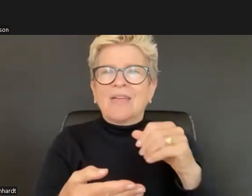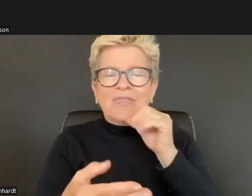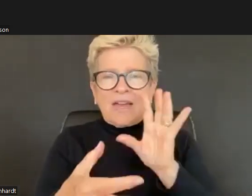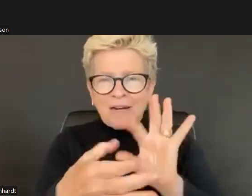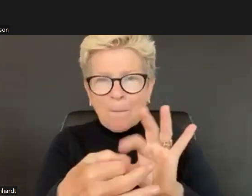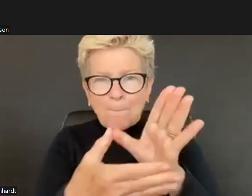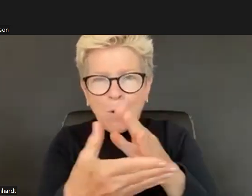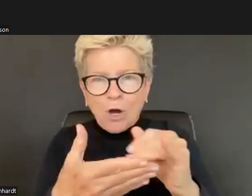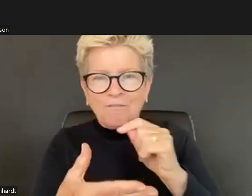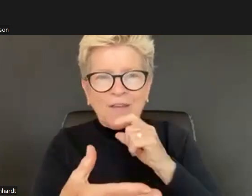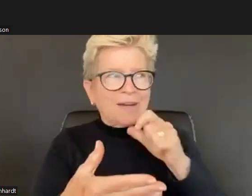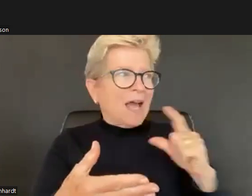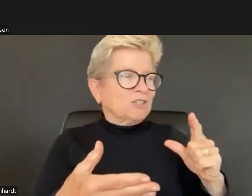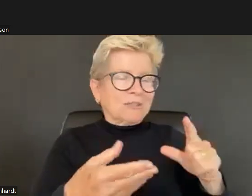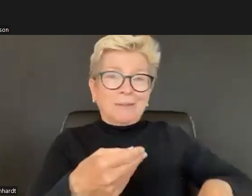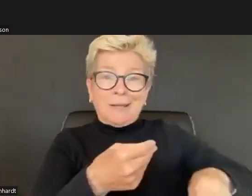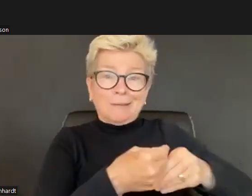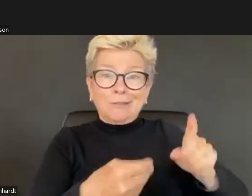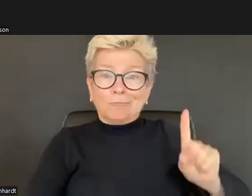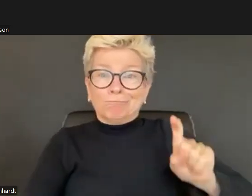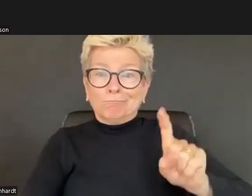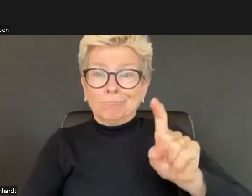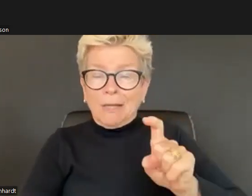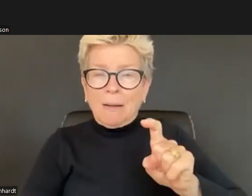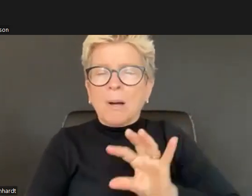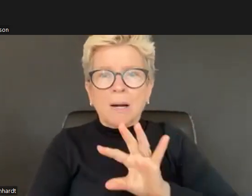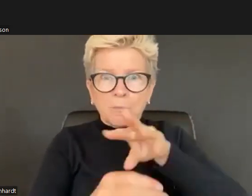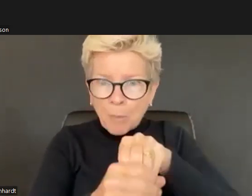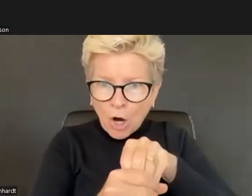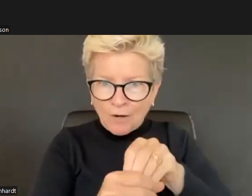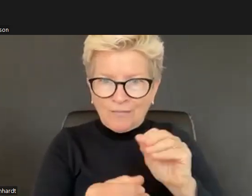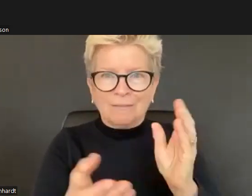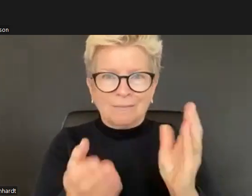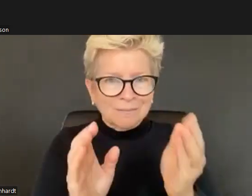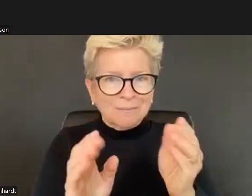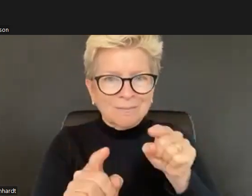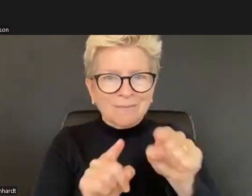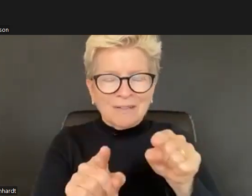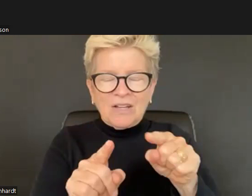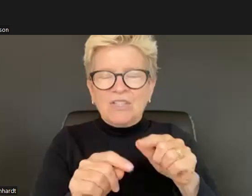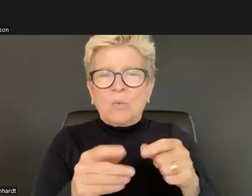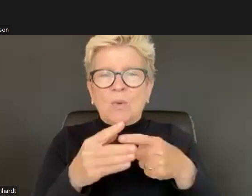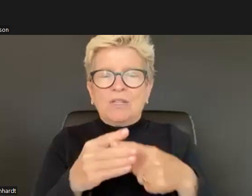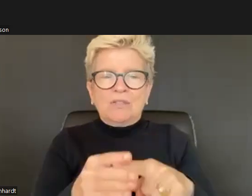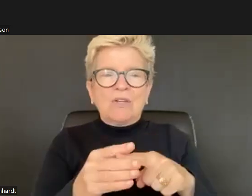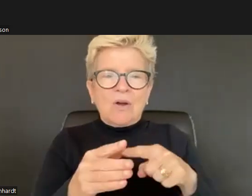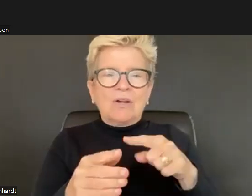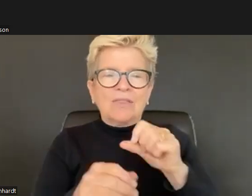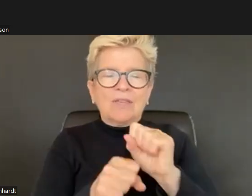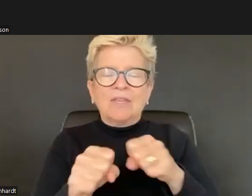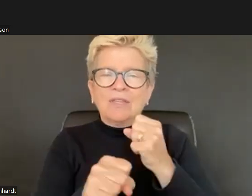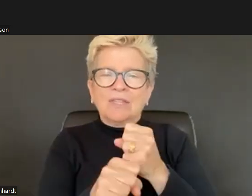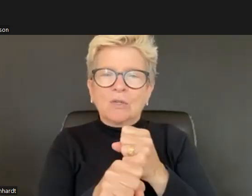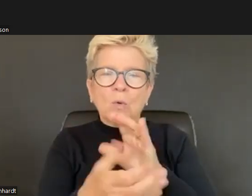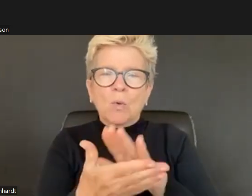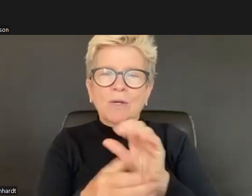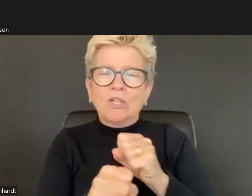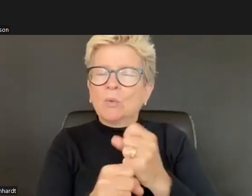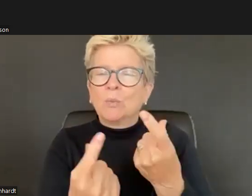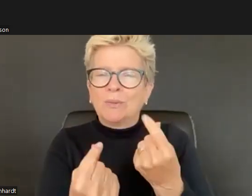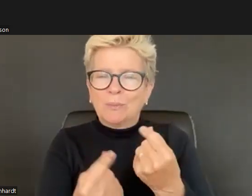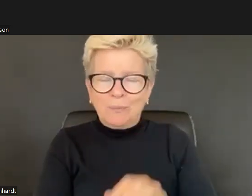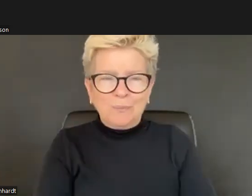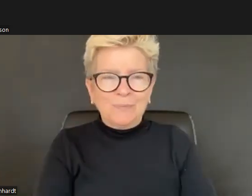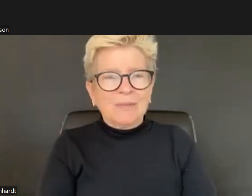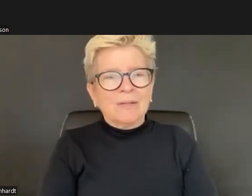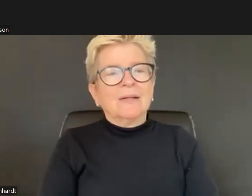That kind of helps paint that picture that you're speaking to, to make sure a student feels like they're welcome and in their space and making them feel like this, they're just part of this space.